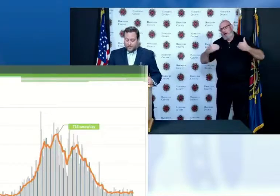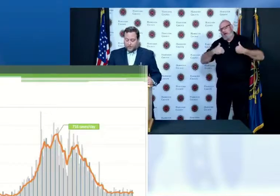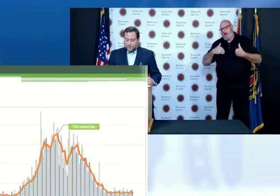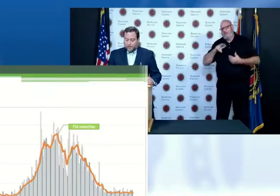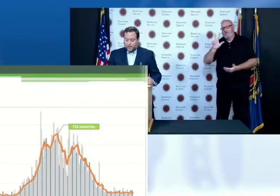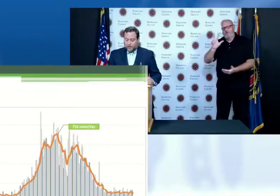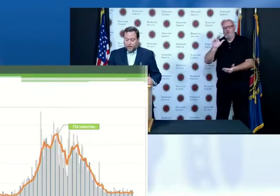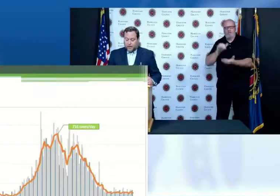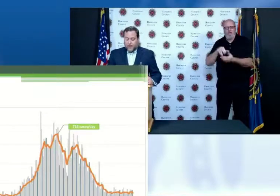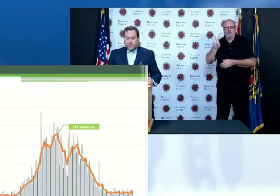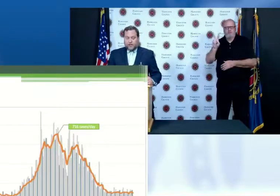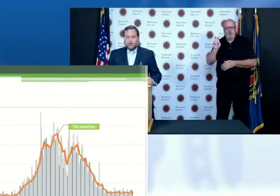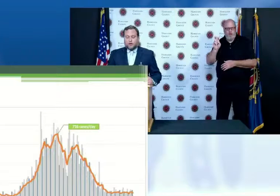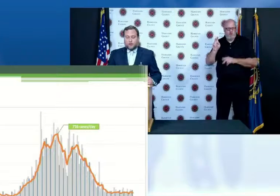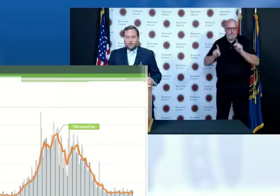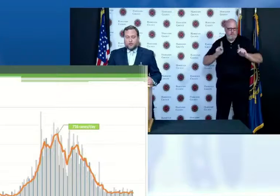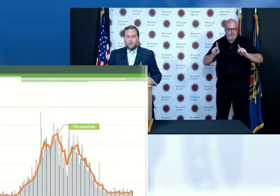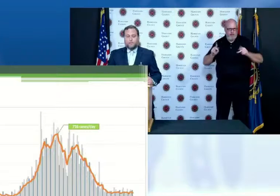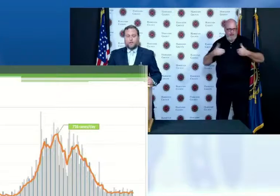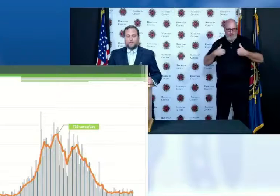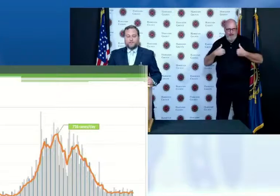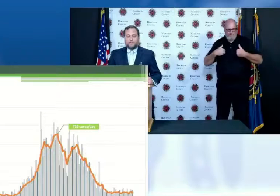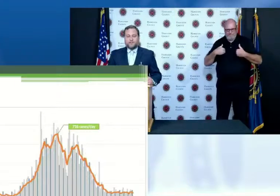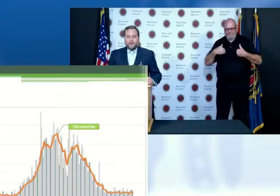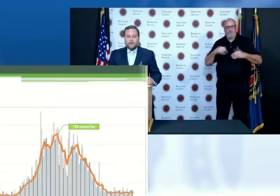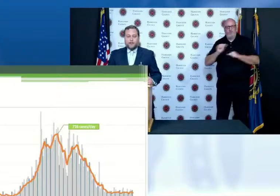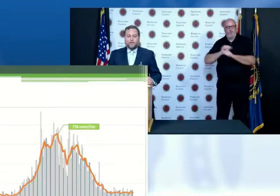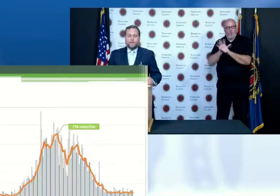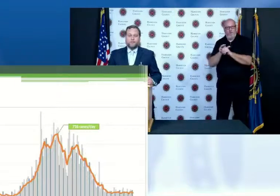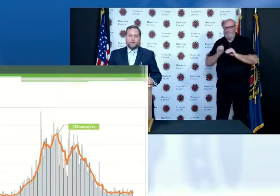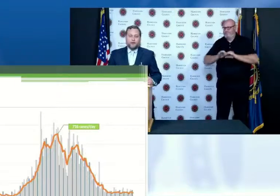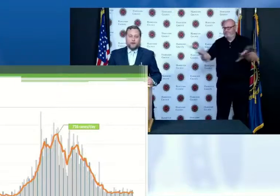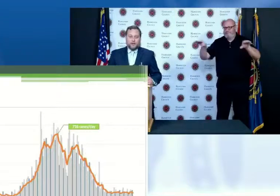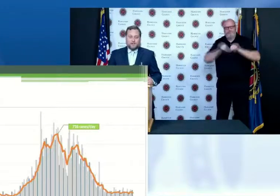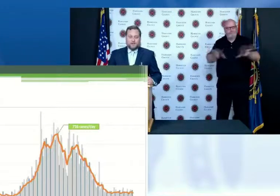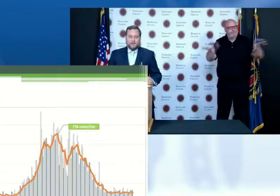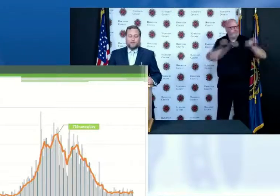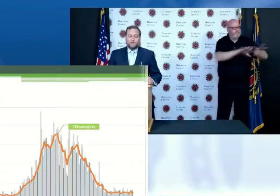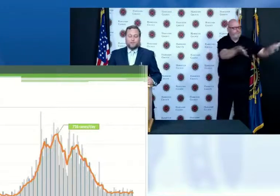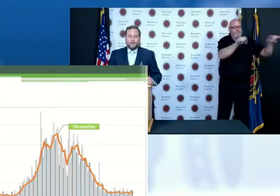our community this large number means there's still a lot of opportunity to get sick so please